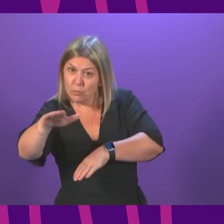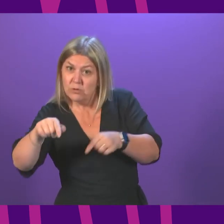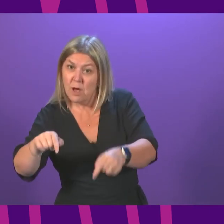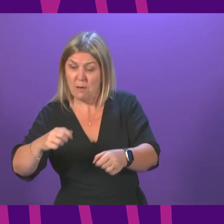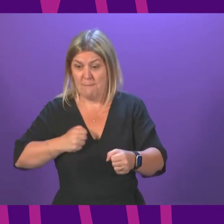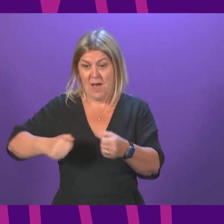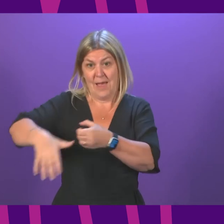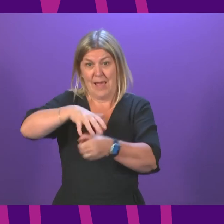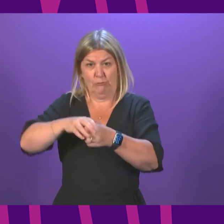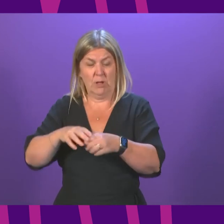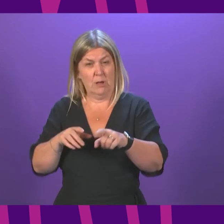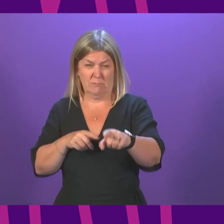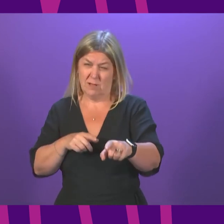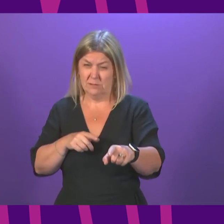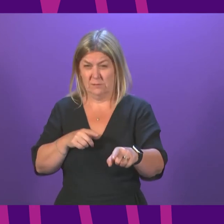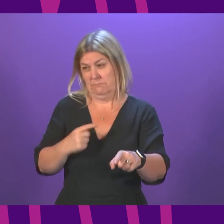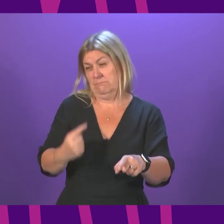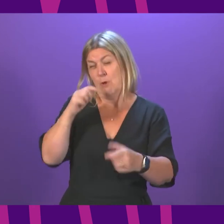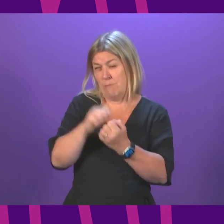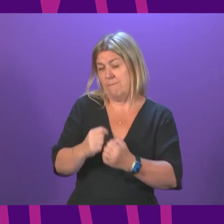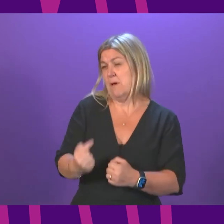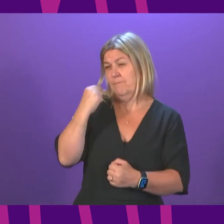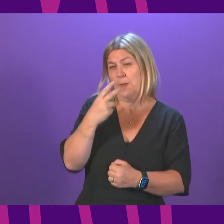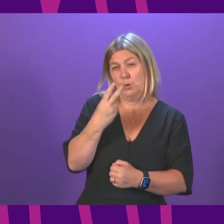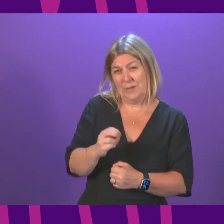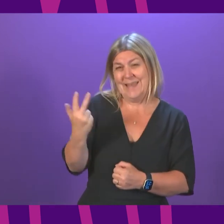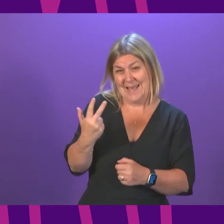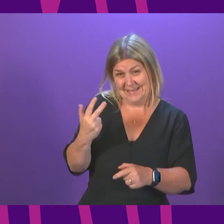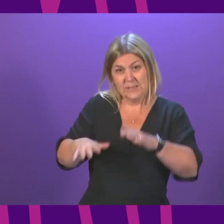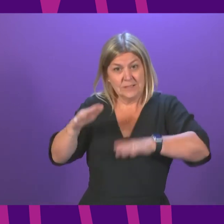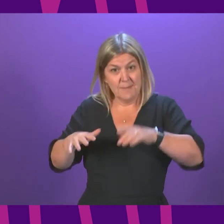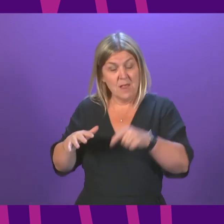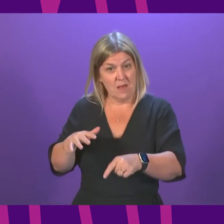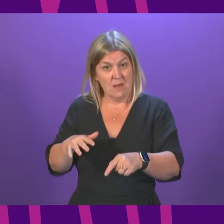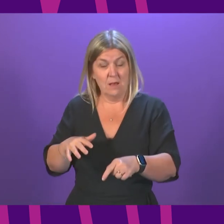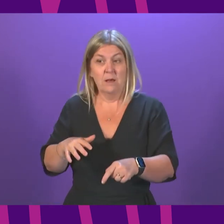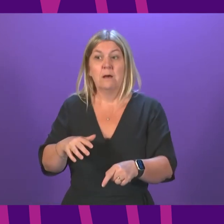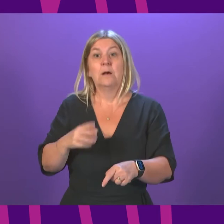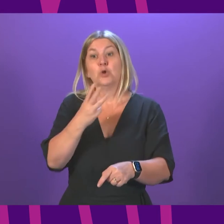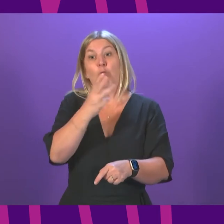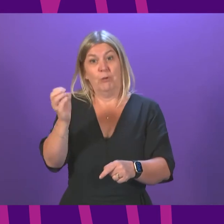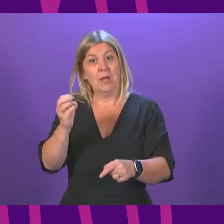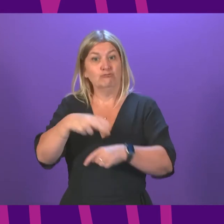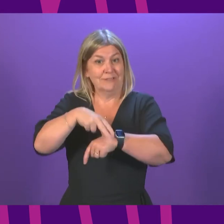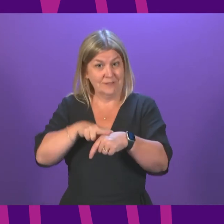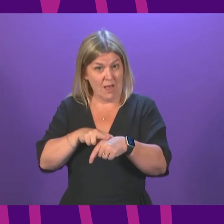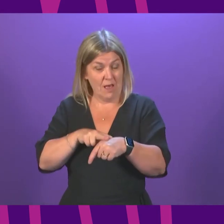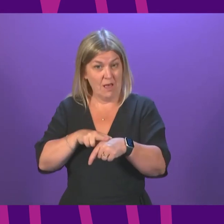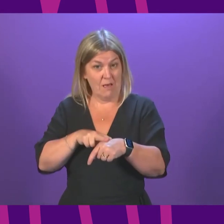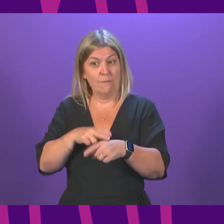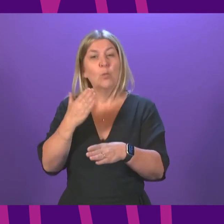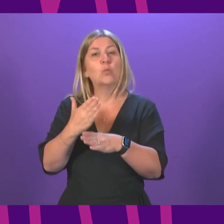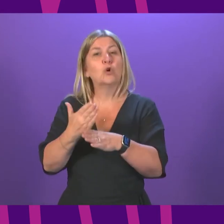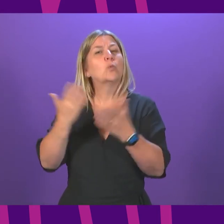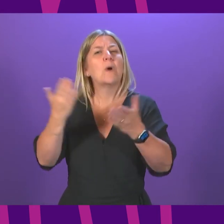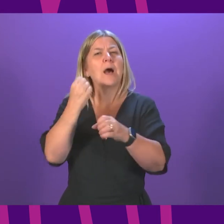Three hundred employees are now working at Diodes in my constituency thanks to cross-party